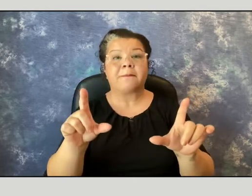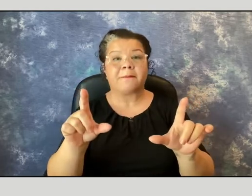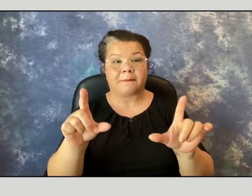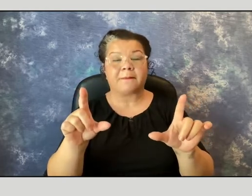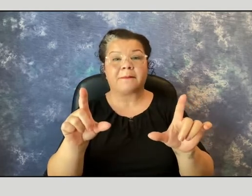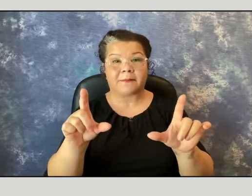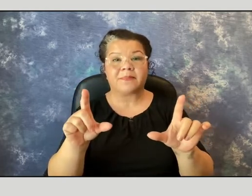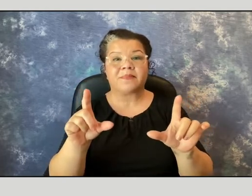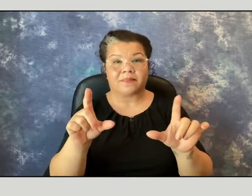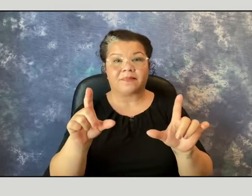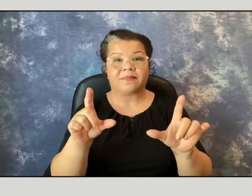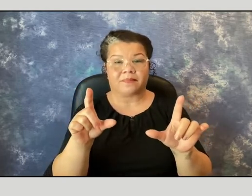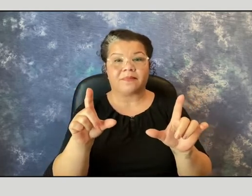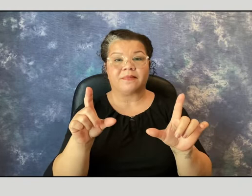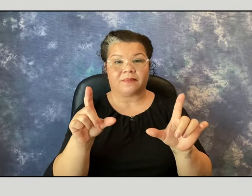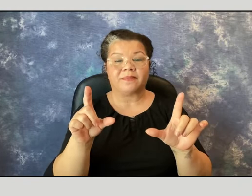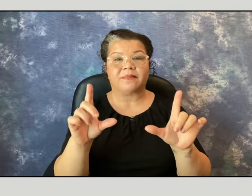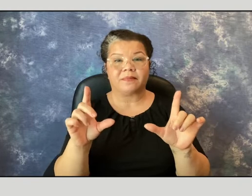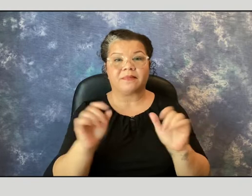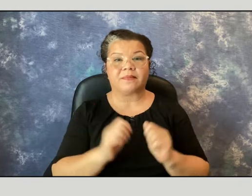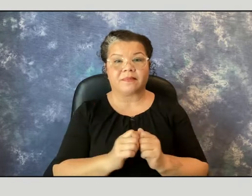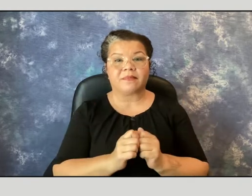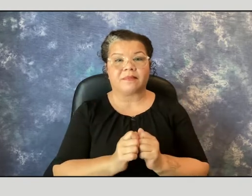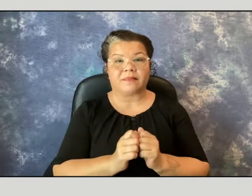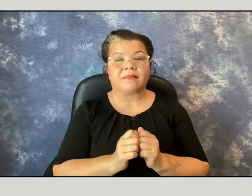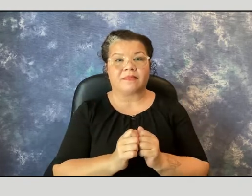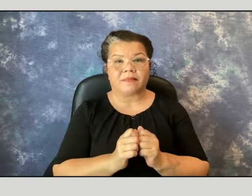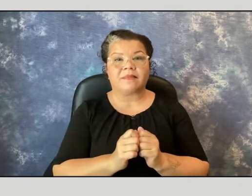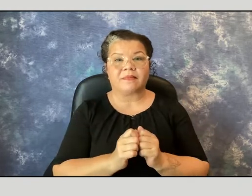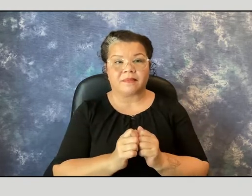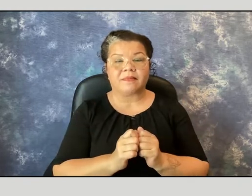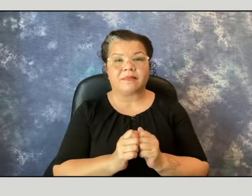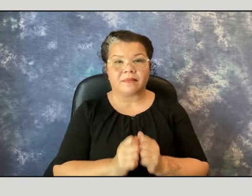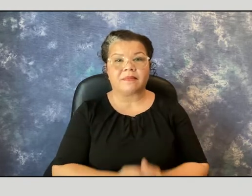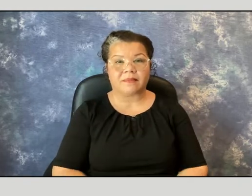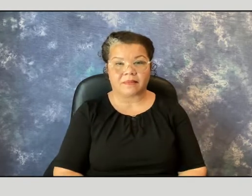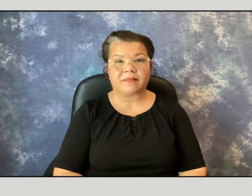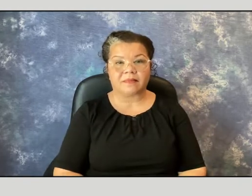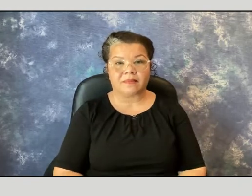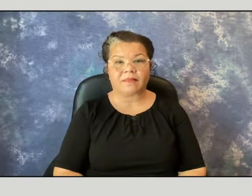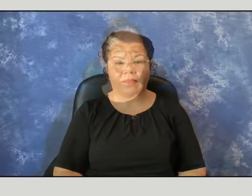Beautiful. So we'd love to hear about each work as we turn to it,